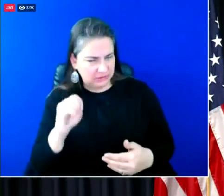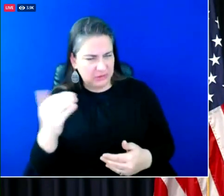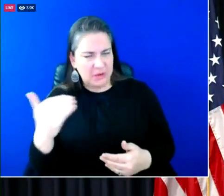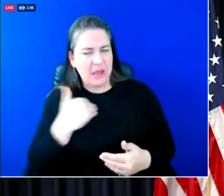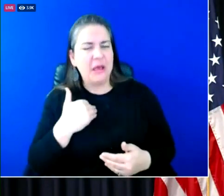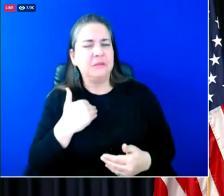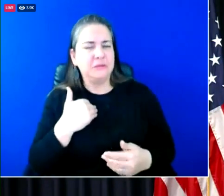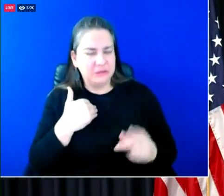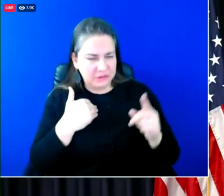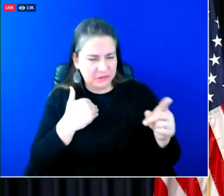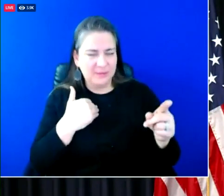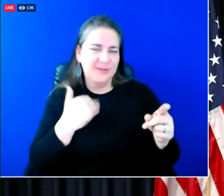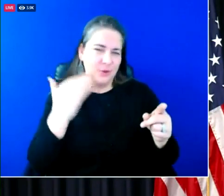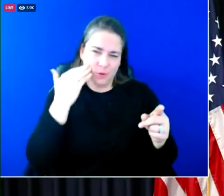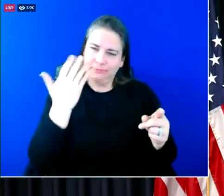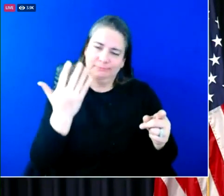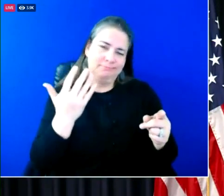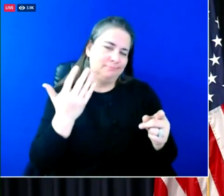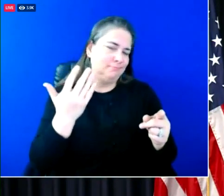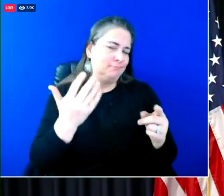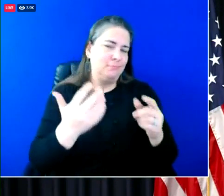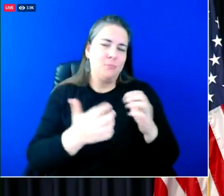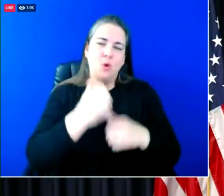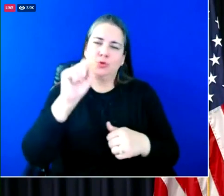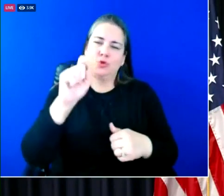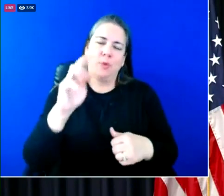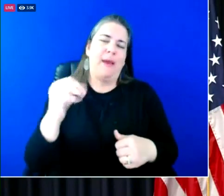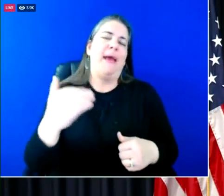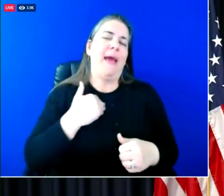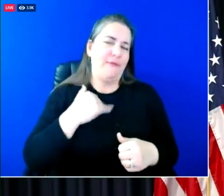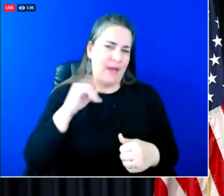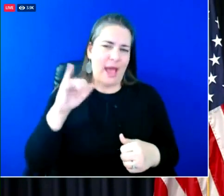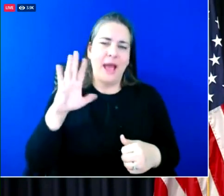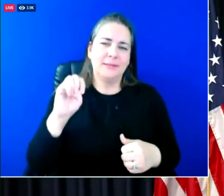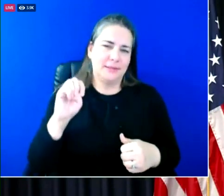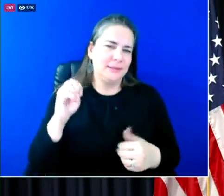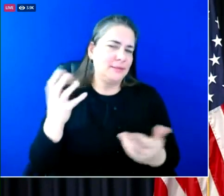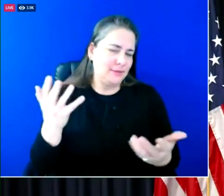storms do, depending on the the timing and the atmospheric conditions in this